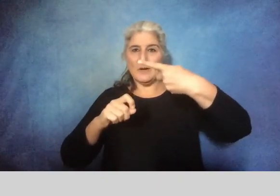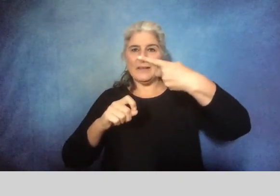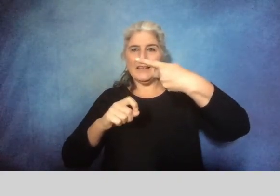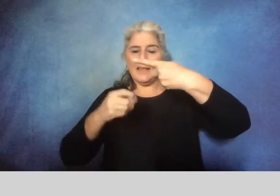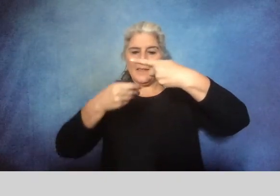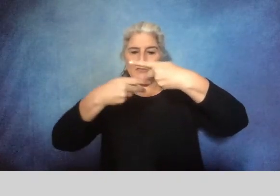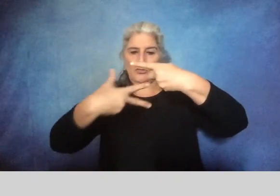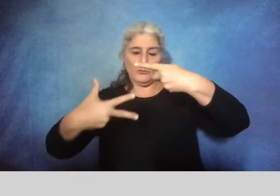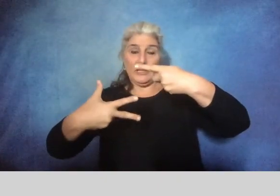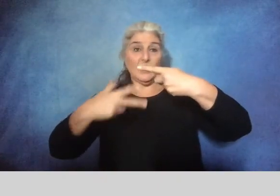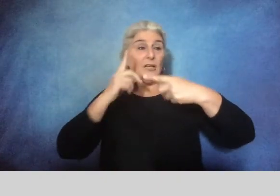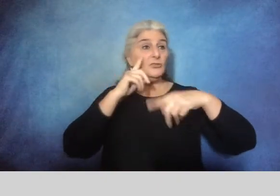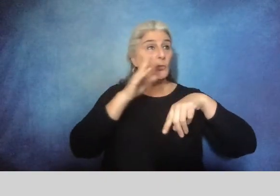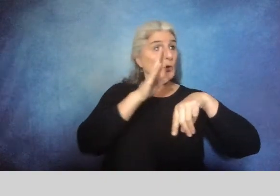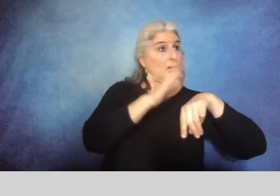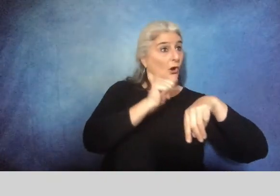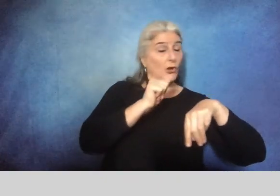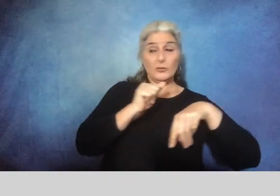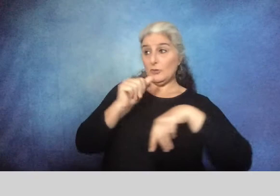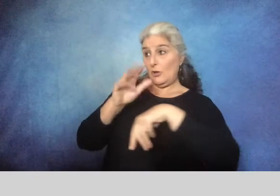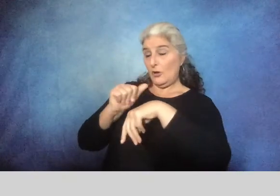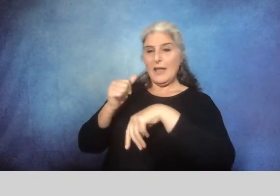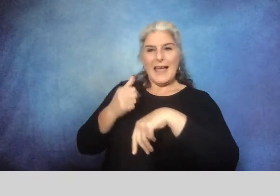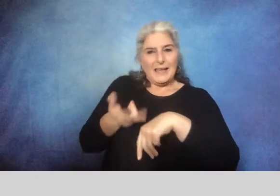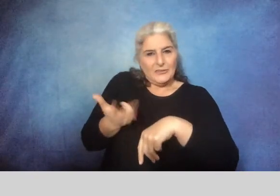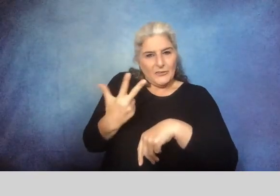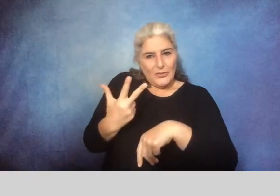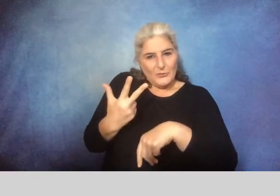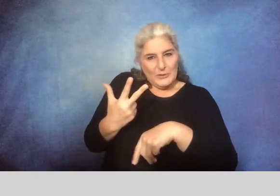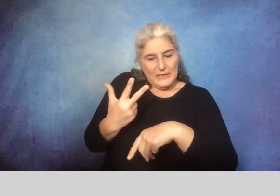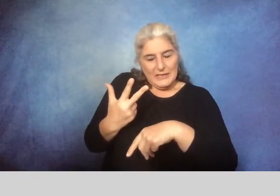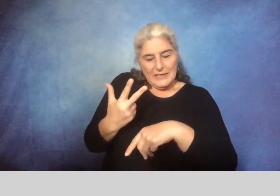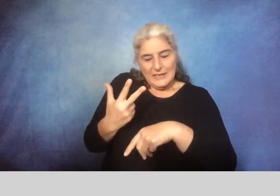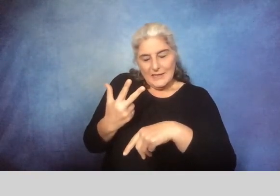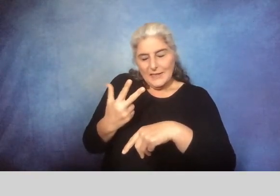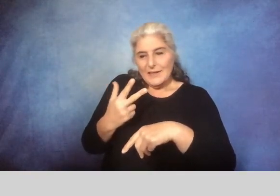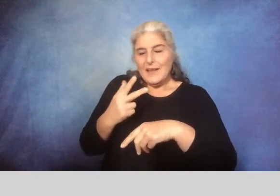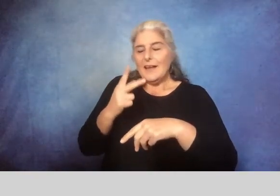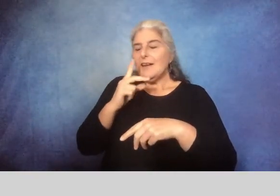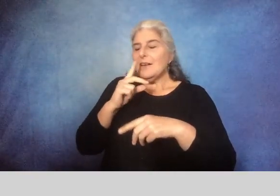the pluggy calls these three plugins in last-in first-out order.